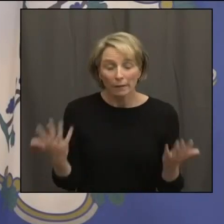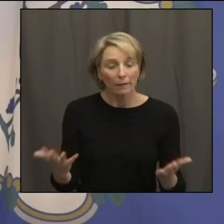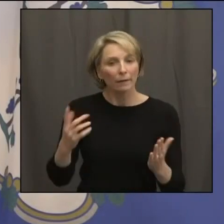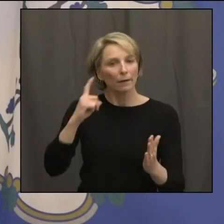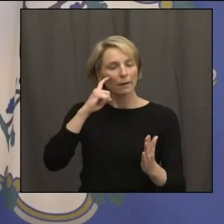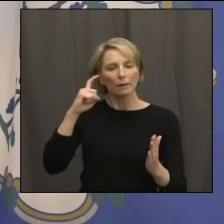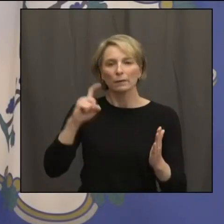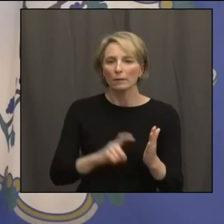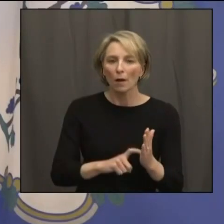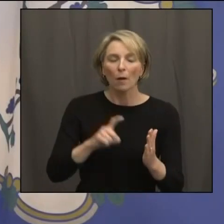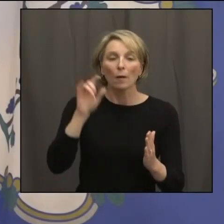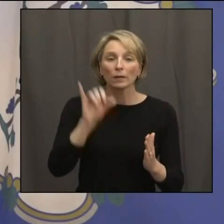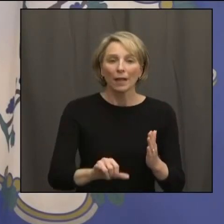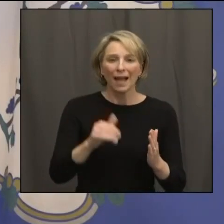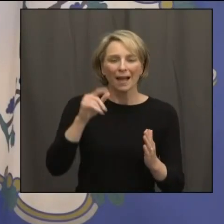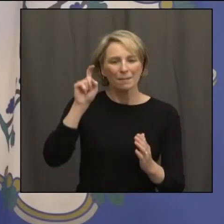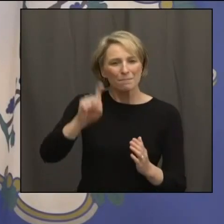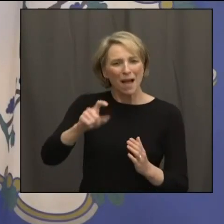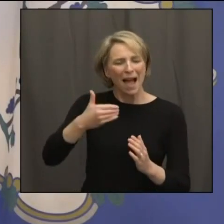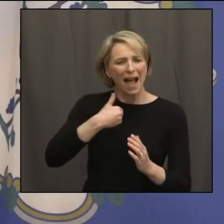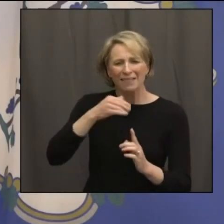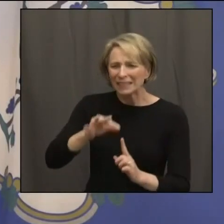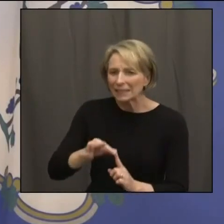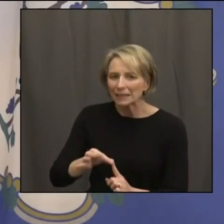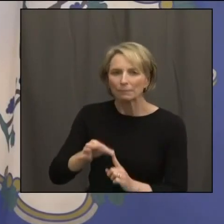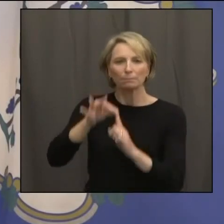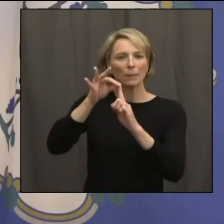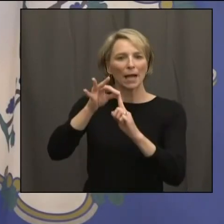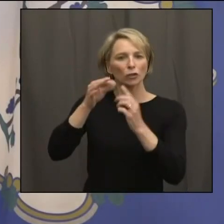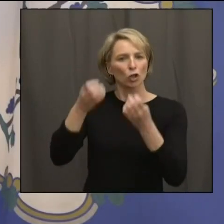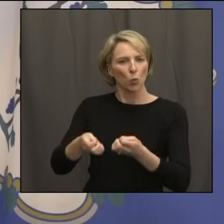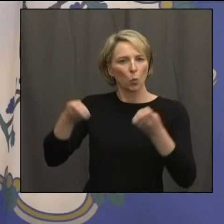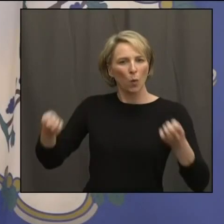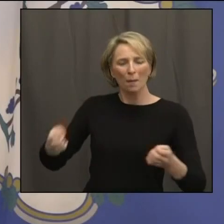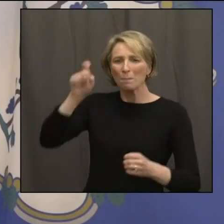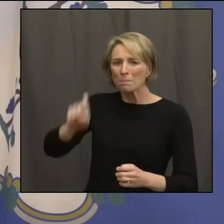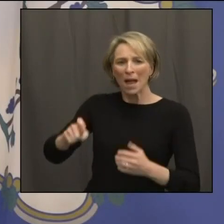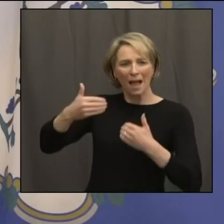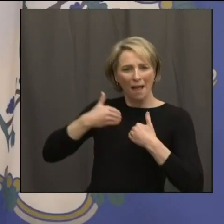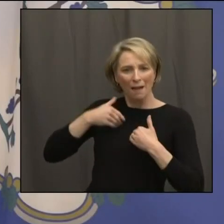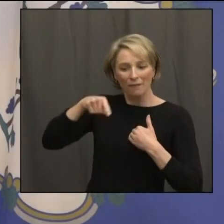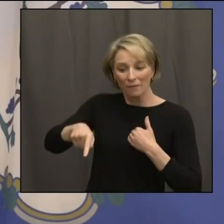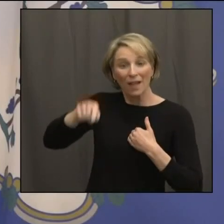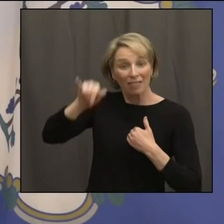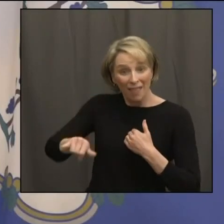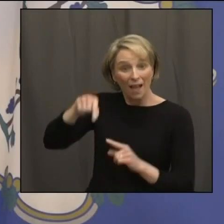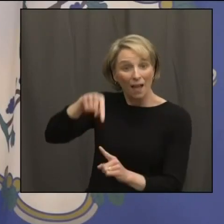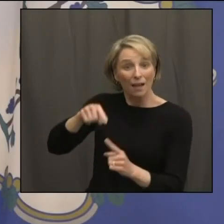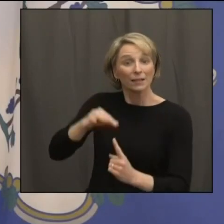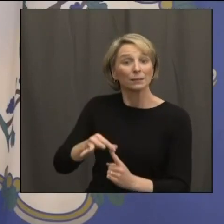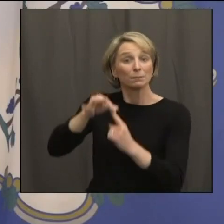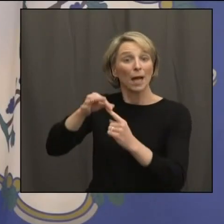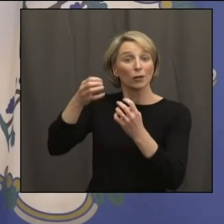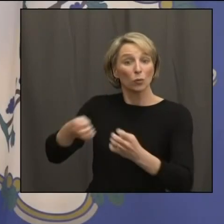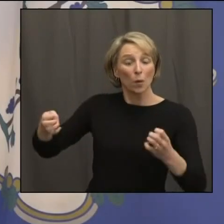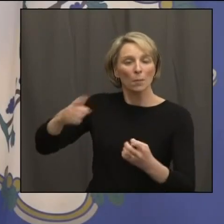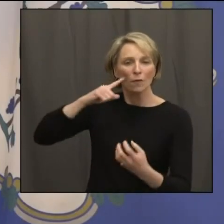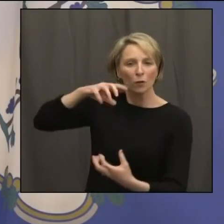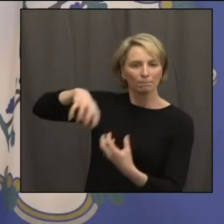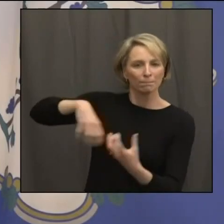THE SUPPLY CHAIN? WHAT THE SUPPLY CHAIN? WHAT CAN THE SUPPLY CHAIN? WHAT CAN THE THE SUPPLY CHAIN? WHAT CAN THE FEDS THE SUPPLY CHAIN? WHAT CAN THE FEDS DO THE SUPPLY CHAIN? WHAT CAN THE FEDS DO WITH THE SUPPLY CHAIN? WHAT CAN THE FEDS DO WITH THEIR WHAT CAN THE FEDS DO WITH THEIR WHAT CAN THE FEDS DO WITH THEIR DEFENSE WHAT CAN THE FEDS DO WITH THEIR DEFENSE PROCUREMENT WHAT CAN THE FEDS DO WITH THEIR DEFENSE PROCUREMENT ACT WHAT CAN THE FEDS DO WITH THEIR DEFENSE PROCUREMENT ACT TO DEFENSE PROCUREMENT ACT TO DEFENSE PROCUREMENT ACT TO SPEED DEFENSE PROCUREMENT ACT TO SPEED THINGS DEFENSE PROCUREMENT ACT TO SPEED THINGS UP? SPEED THINGS UP? SPEED THINGS UP? THE SPEED THINGS UP? THE NUMBER SPEED THINGS UP? THE NUMBER ONE SPEED THINGS UP? THE NUMBER ONE BOTTLENECK SPEED THINGS UP? THE NUMBER ONE BOTTLENECK IS THE NUMBER ONE BOTTLENECK IS THE NUMBER ONE BOTTLENECK IS PROBABLY